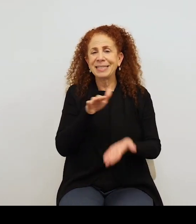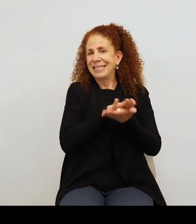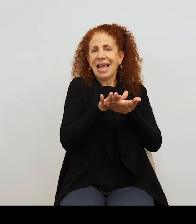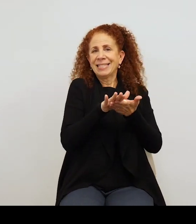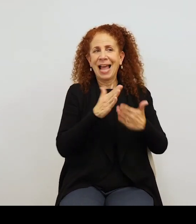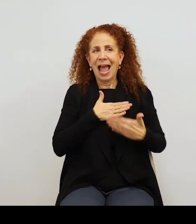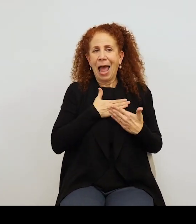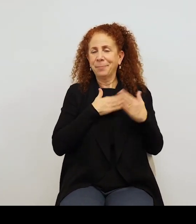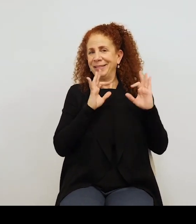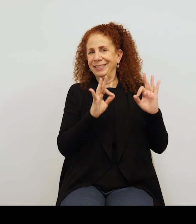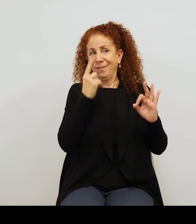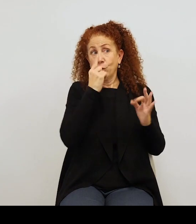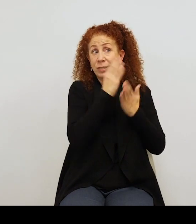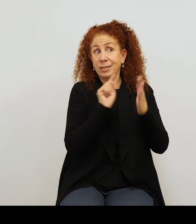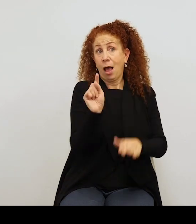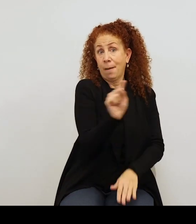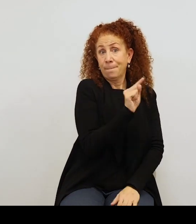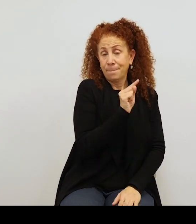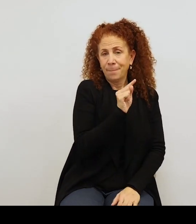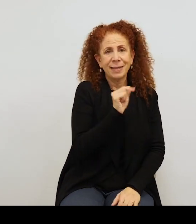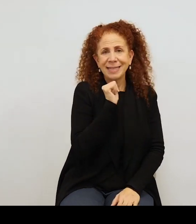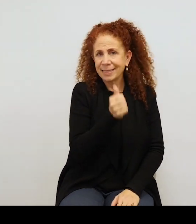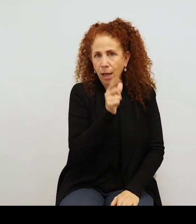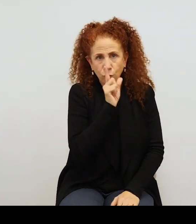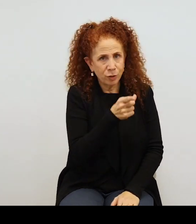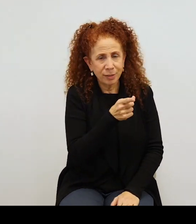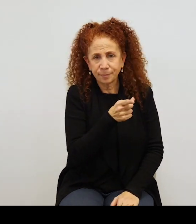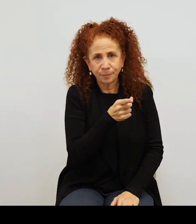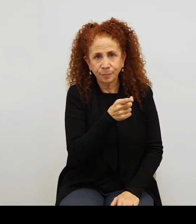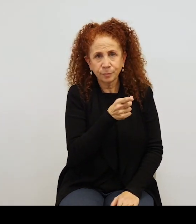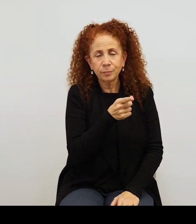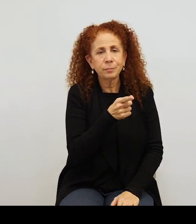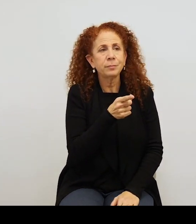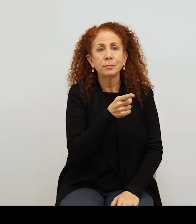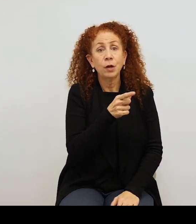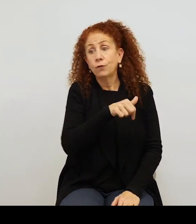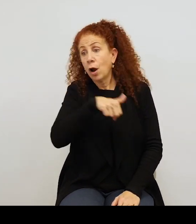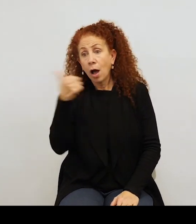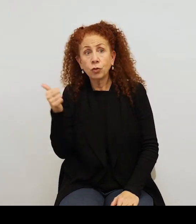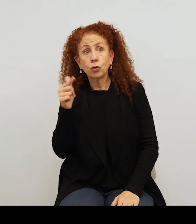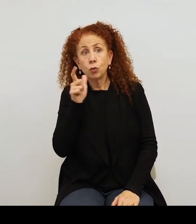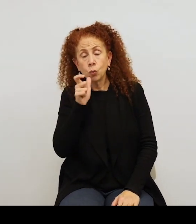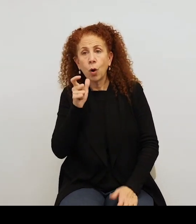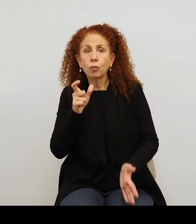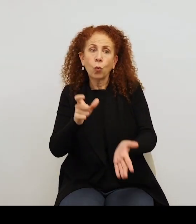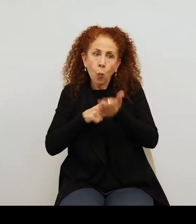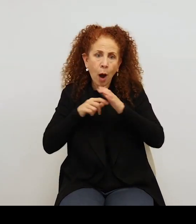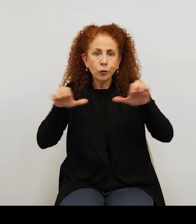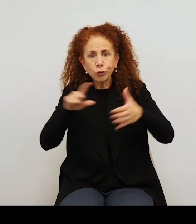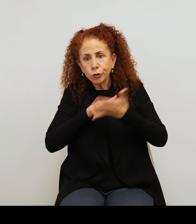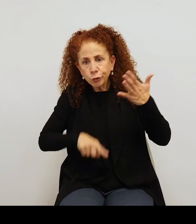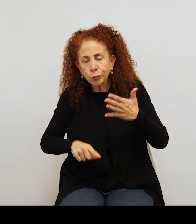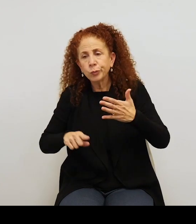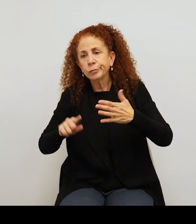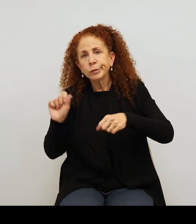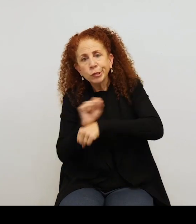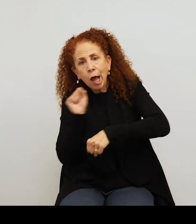and clean for some, it isn't in an awful lot of others who are required to do the jobs that